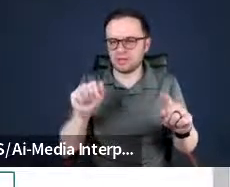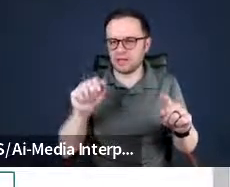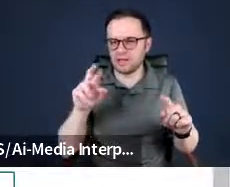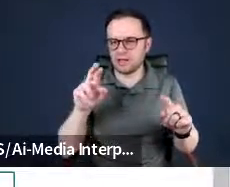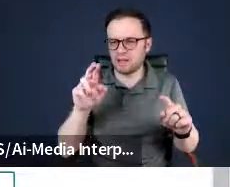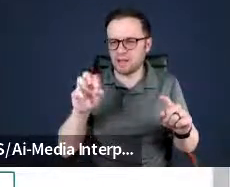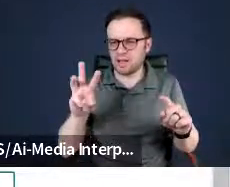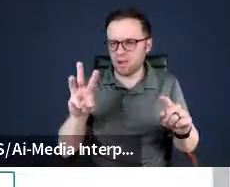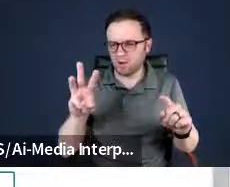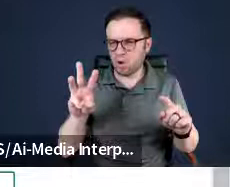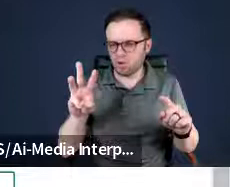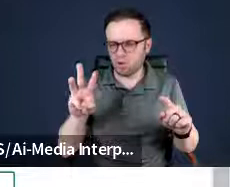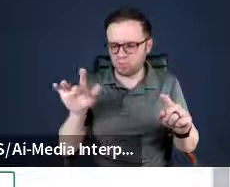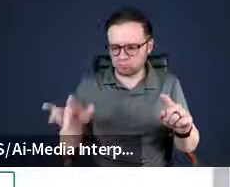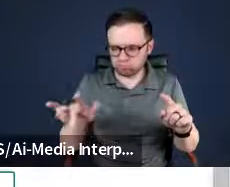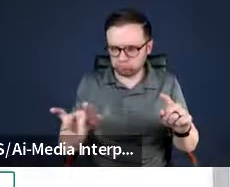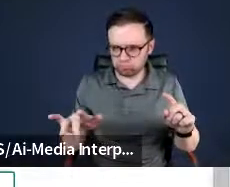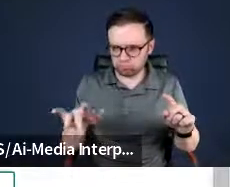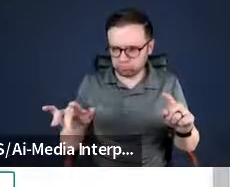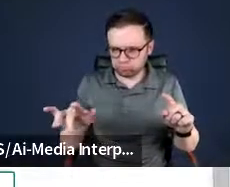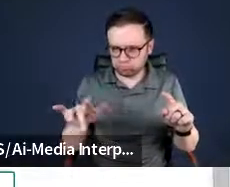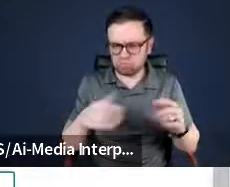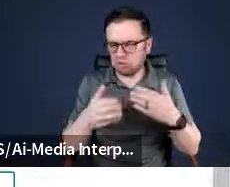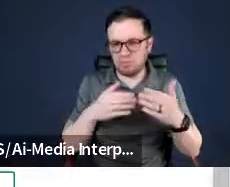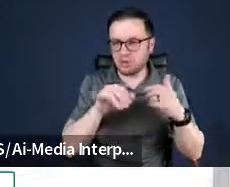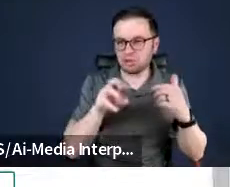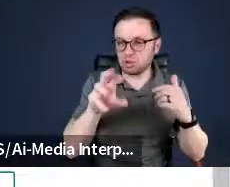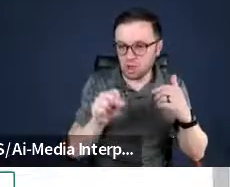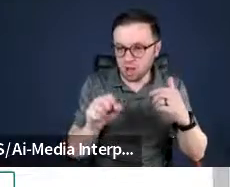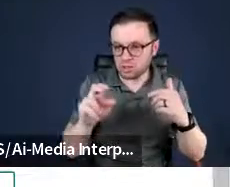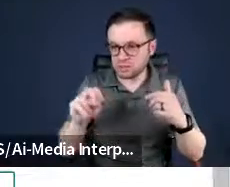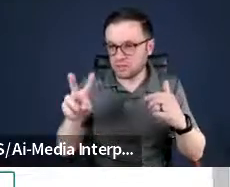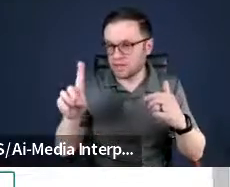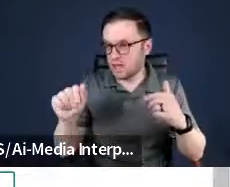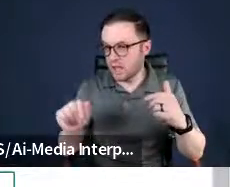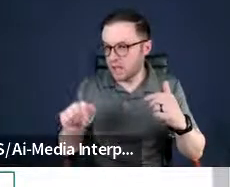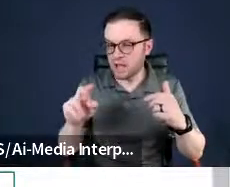in the first demonstration here is simply going to be using the arrow keys